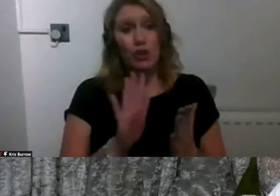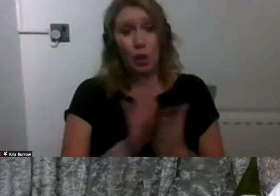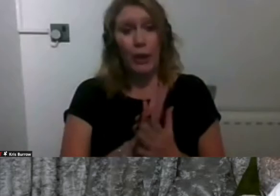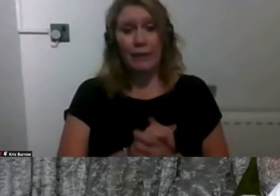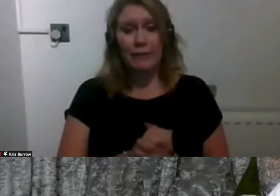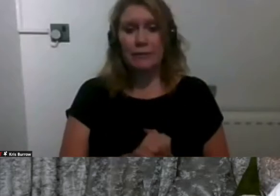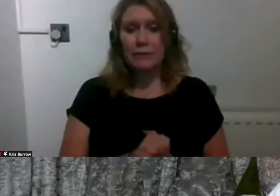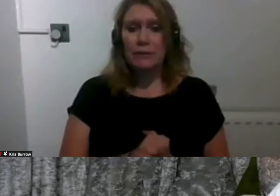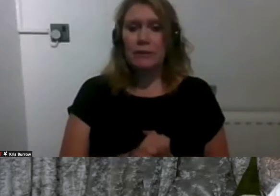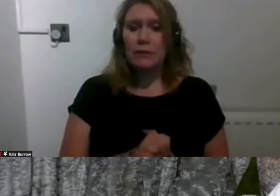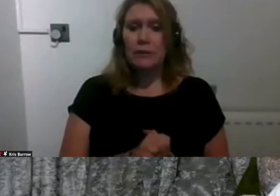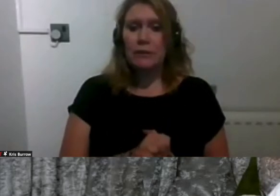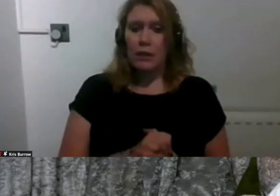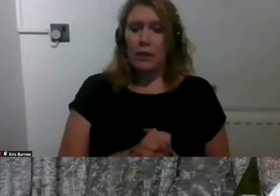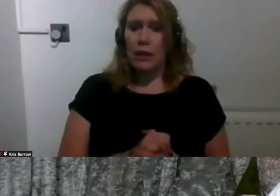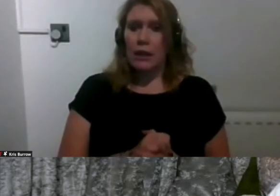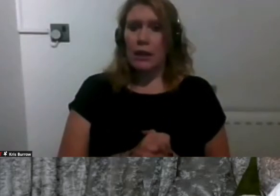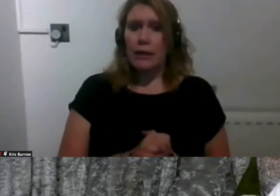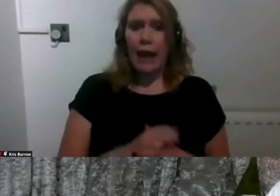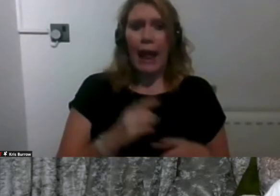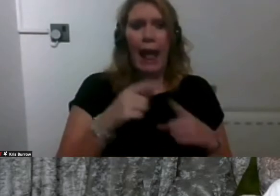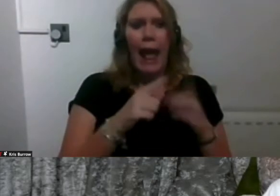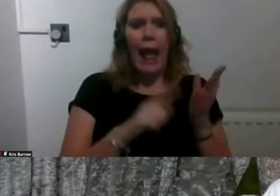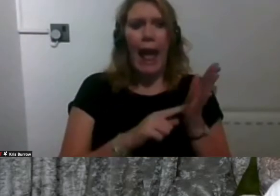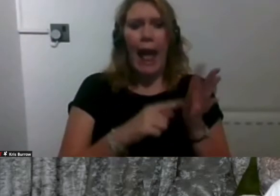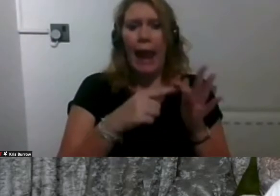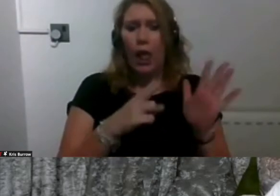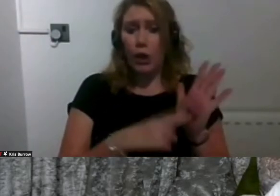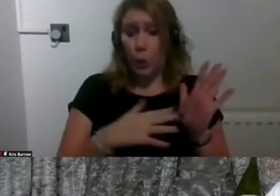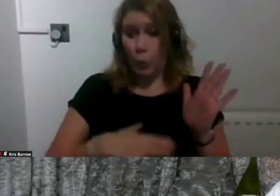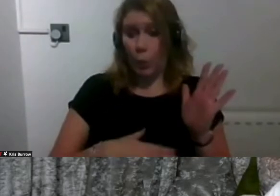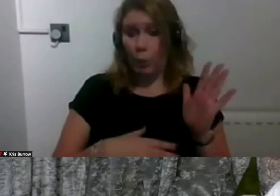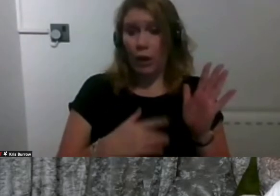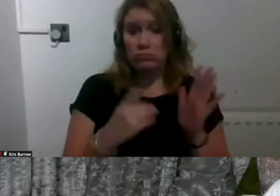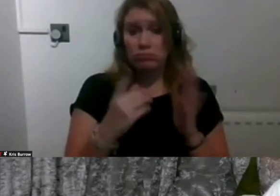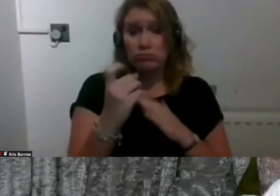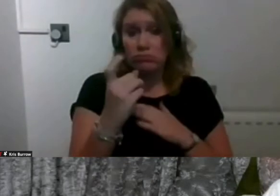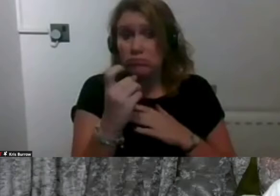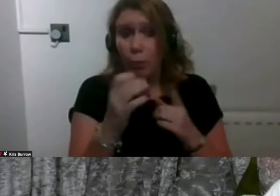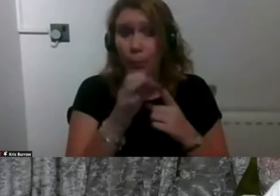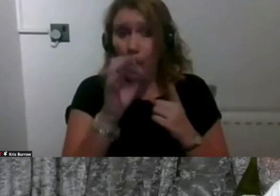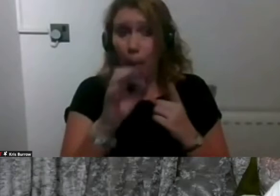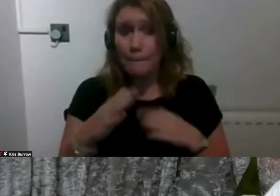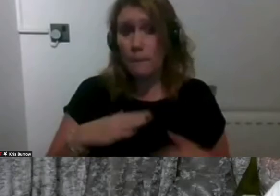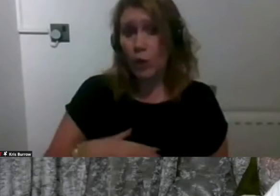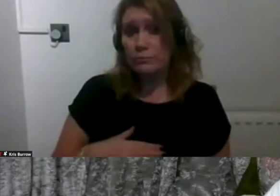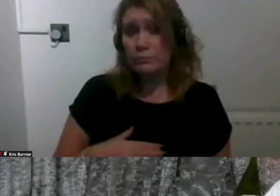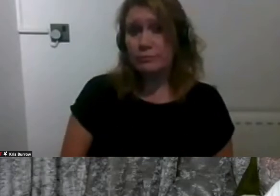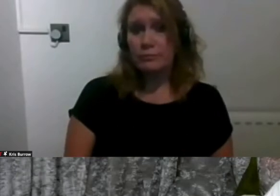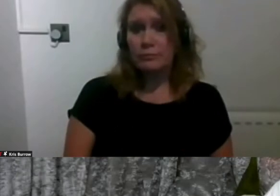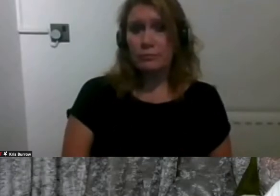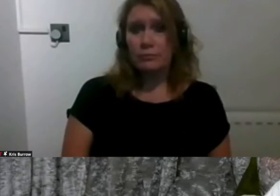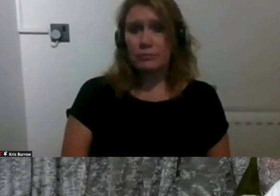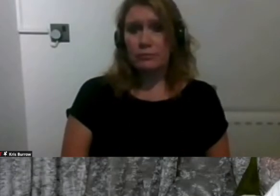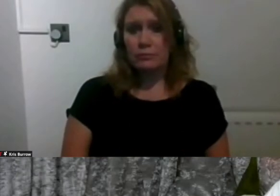So take your microphone off mute. Then I wonder Andrew whether you would be ready